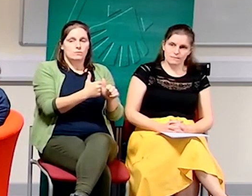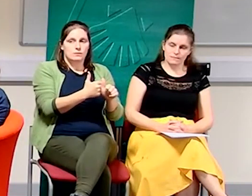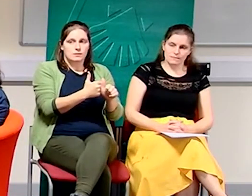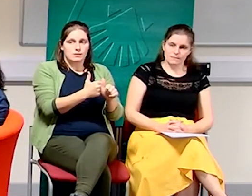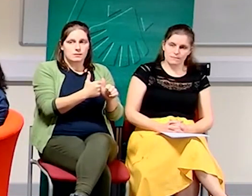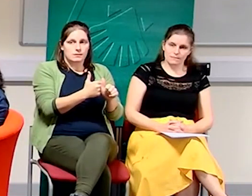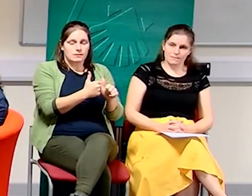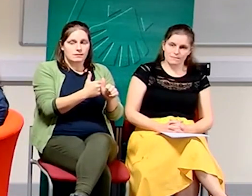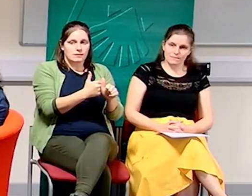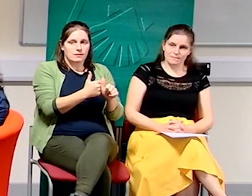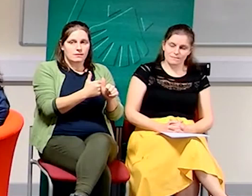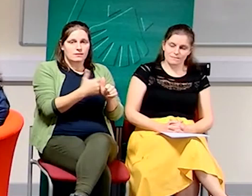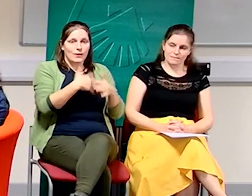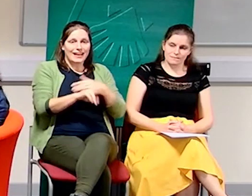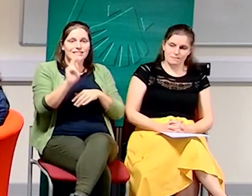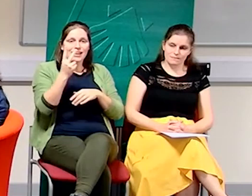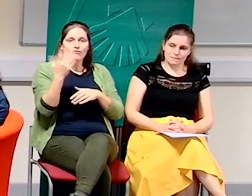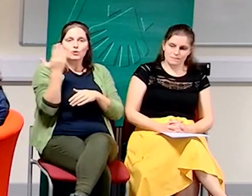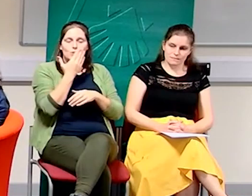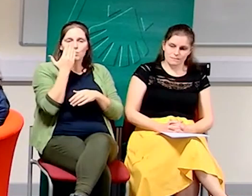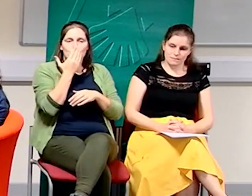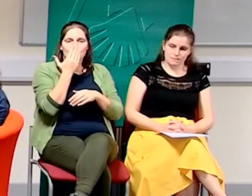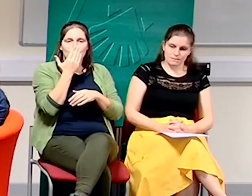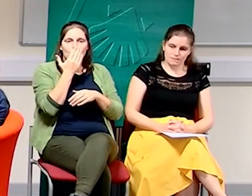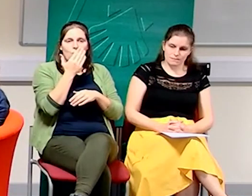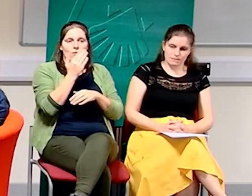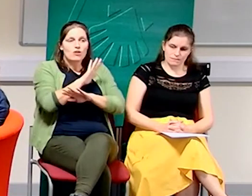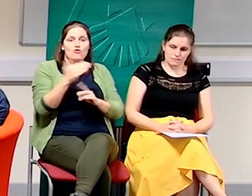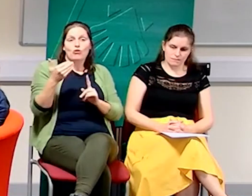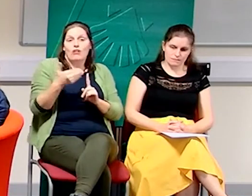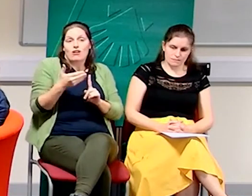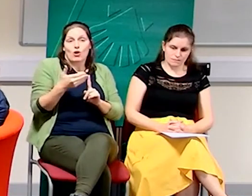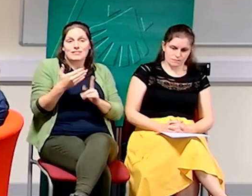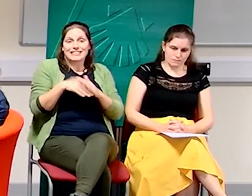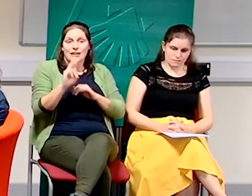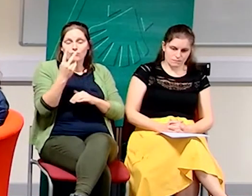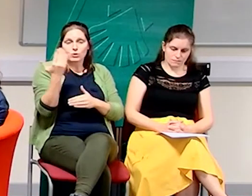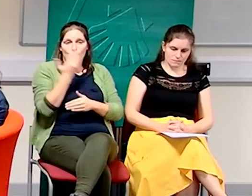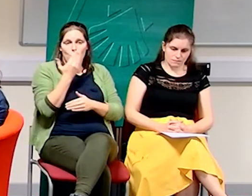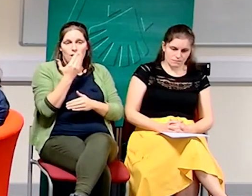so in secondary school I was undiagnosed autistic and I was told so many times that I couldn't